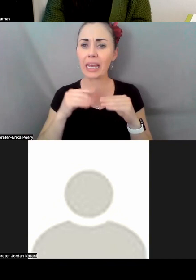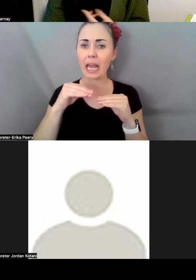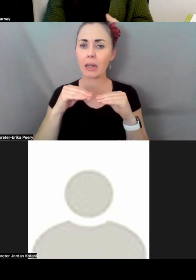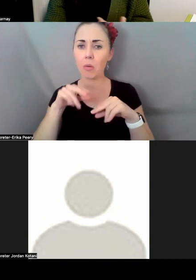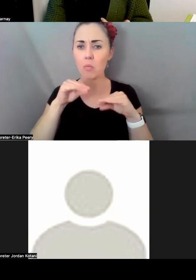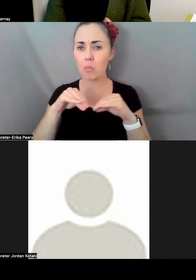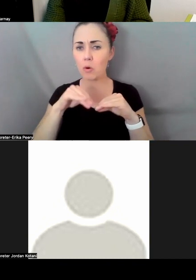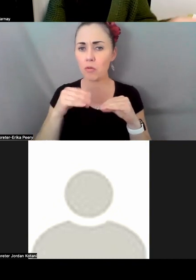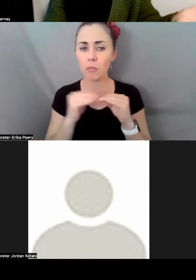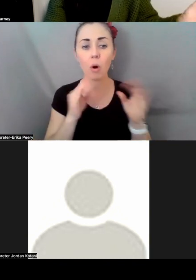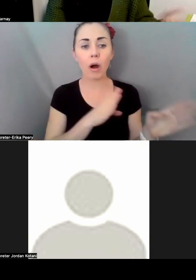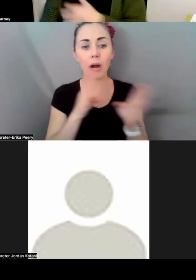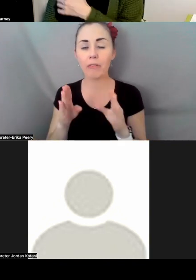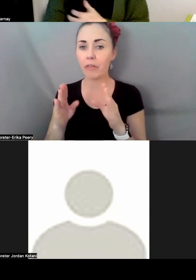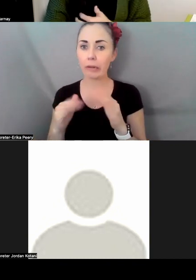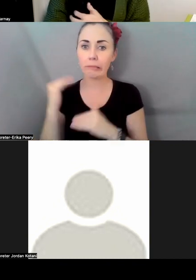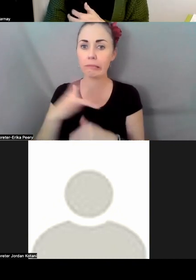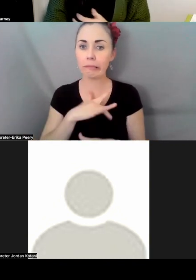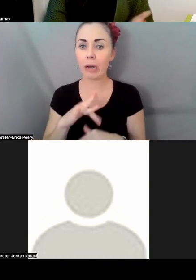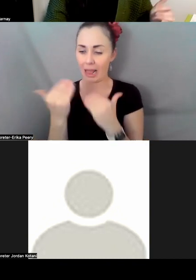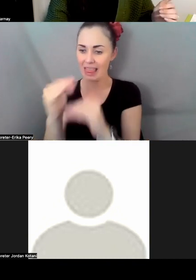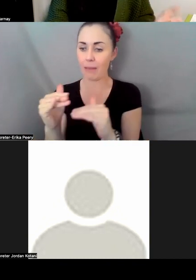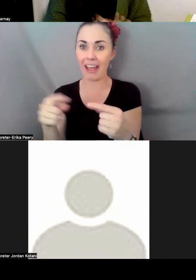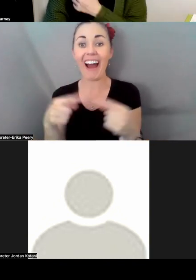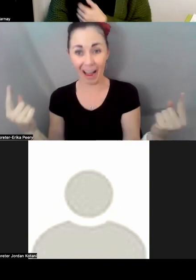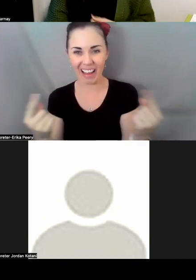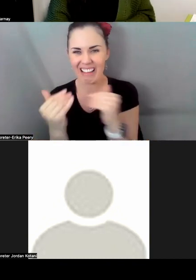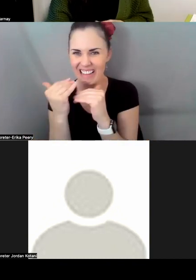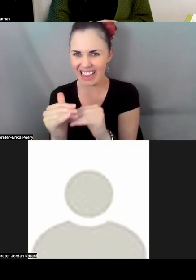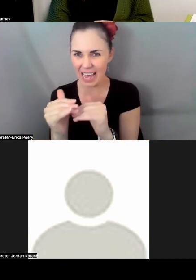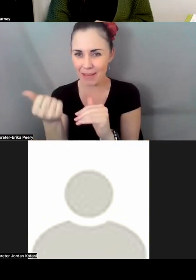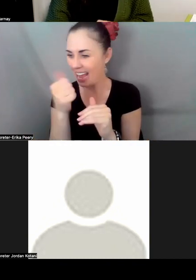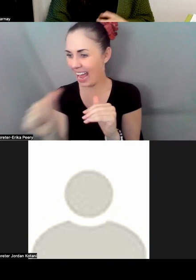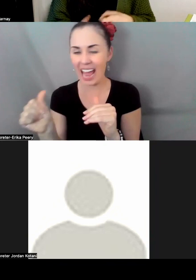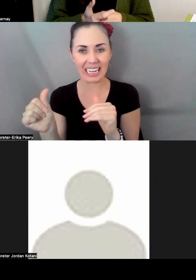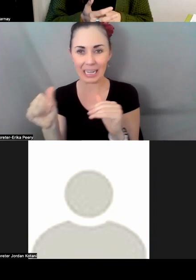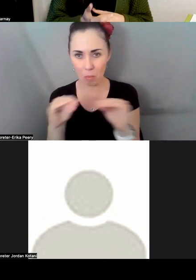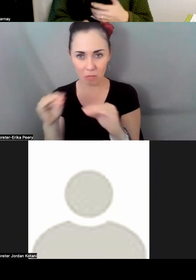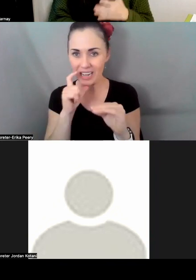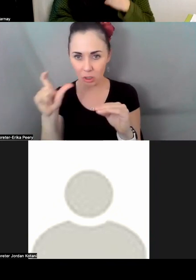Hypersensitive, exactly opposite. Limit any unnecessary movements. Make sure the chairs are